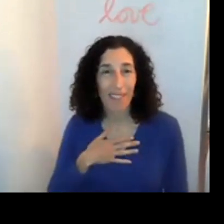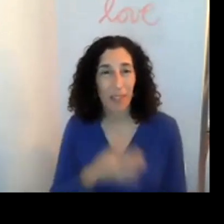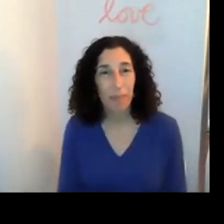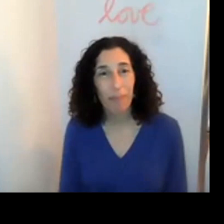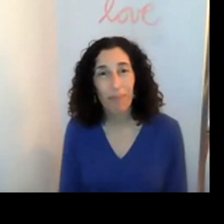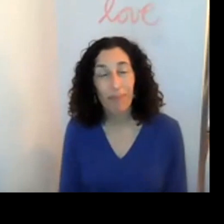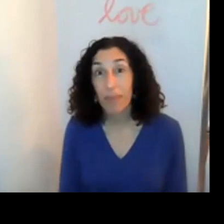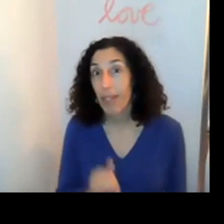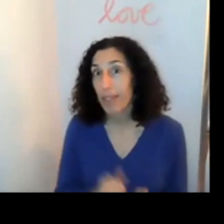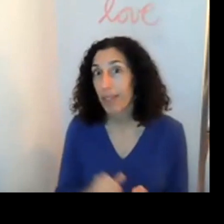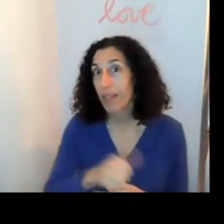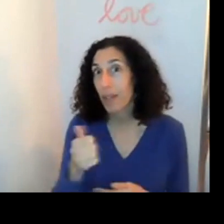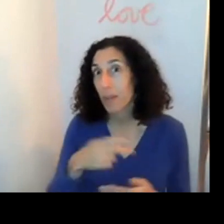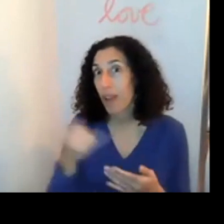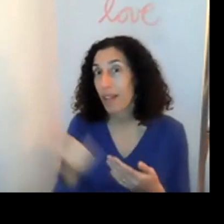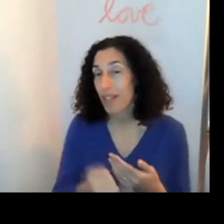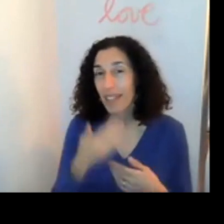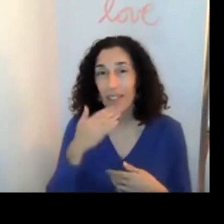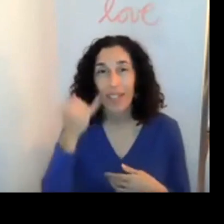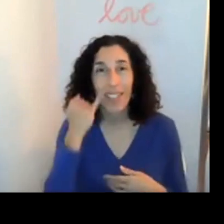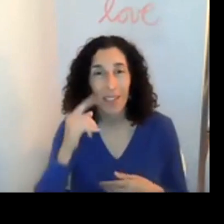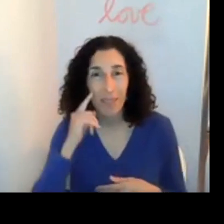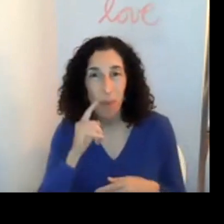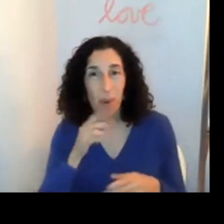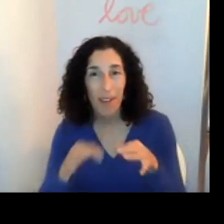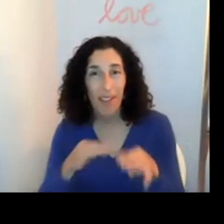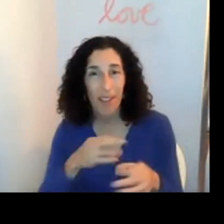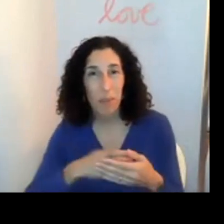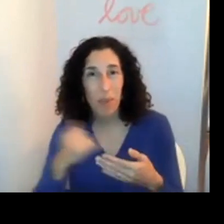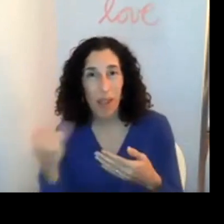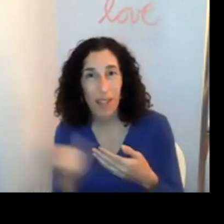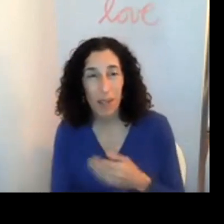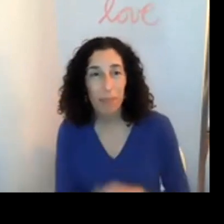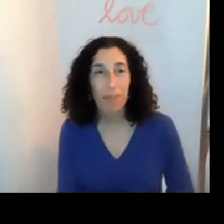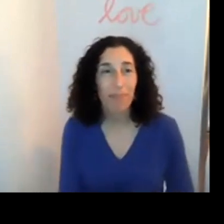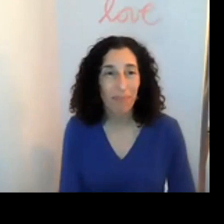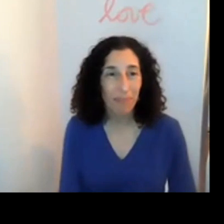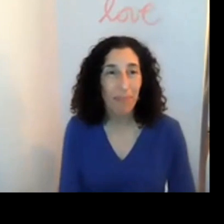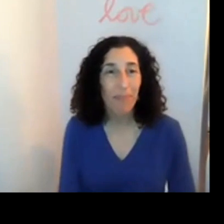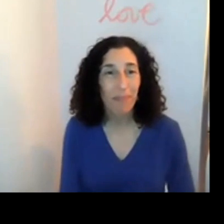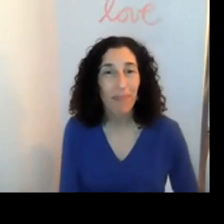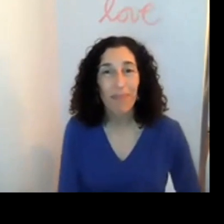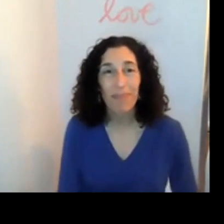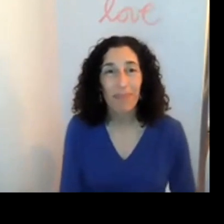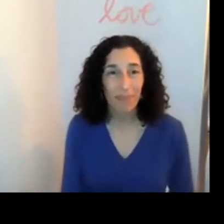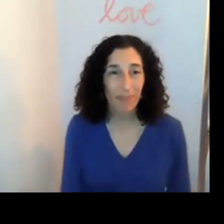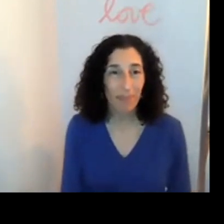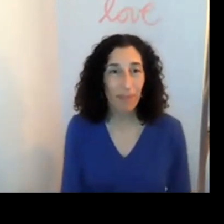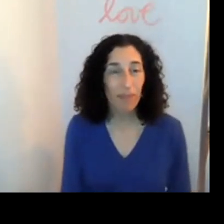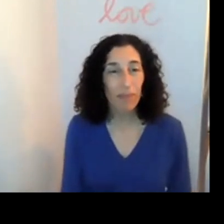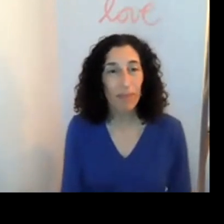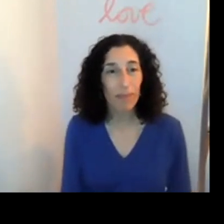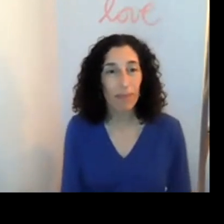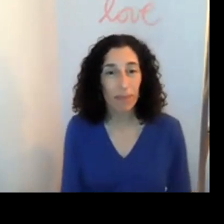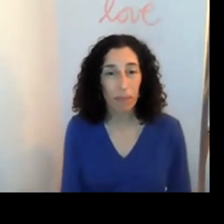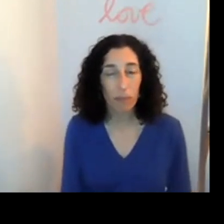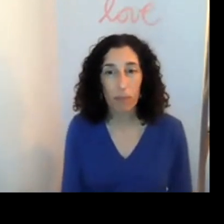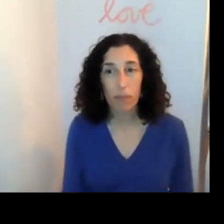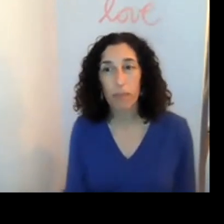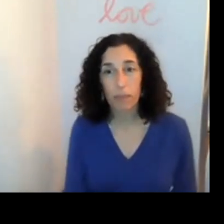and disrupt assumptions of one's experience in space.” That's all I wanted to say.